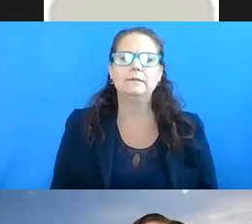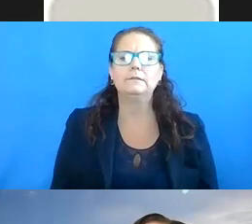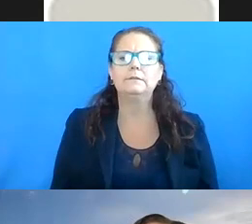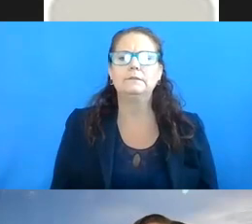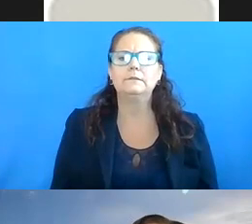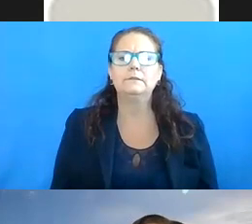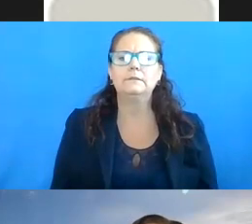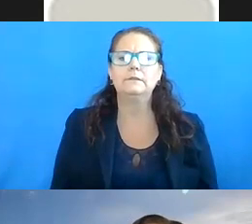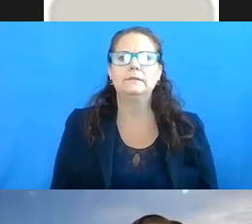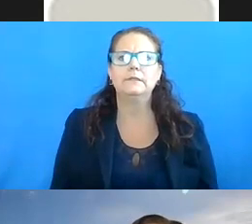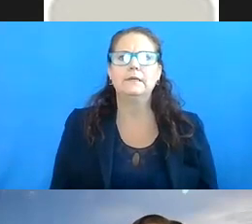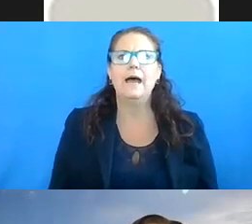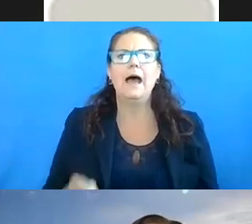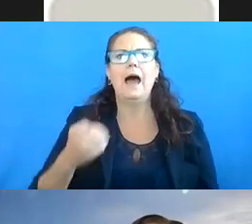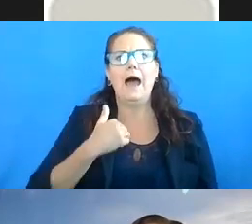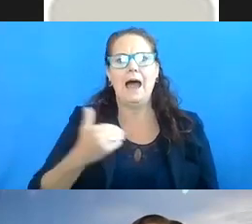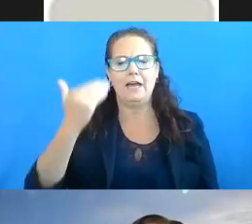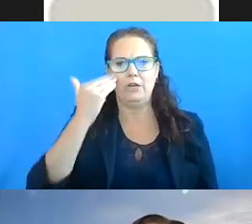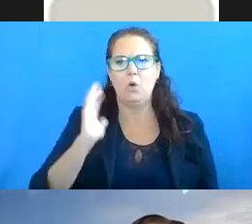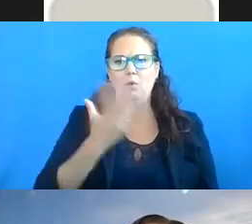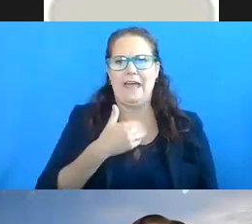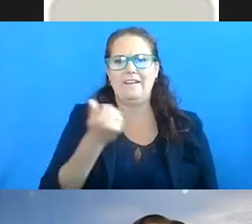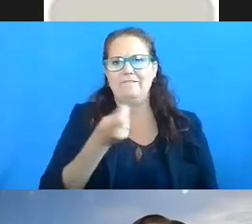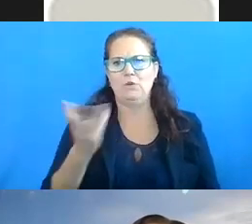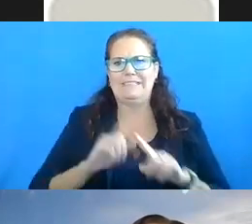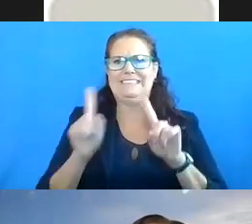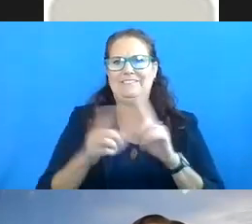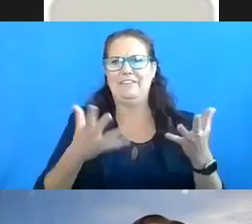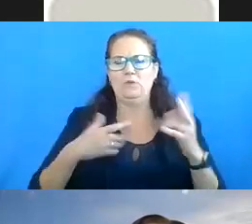I know we had a few different things that we were looking at with our CCP.